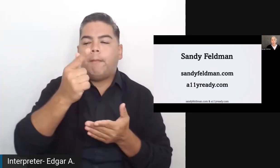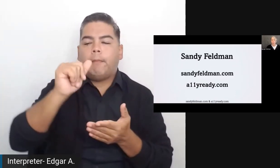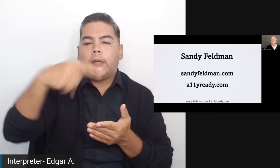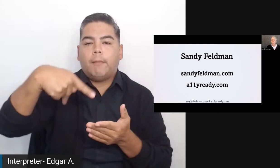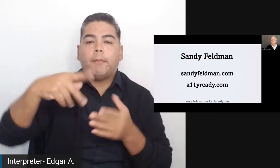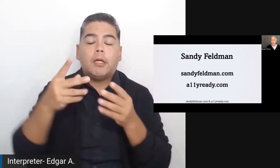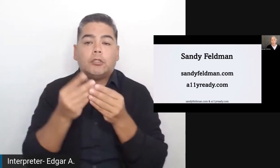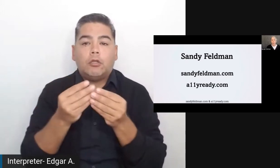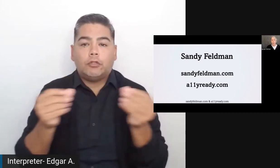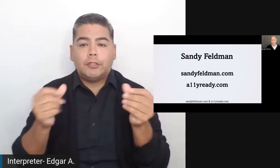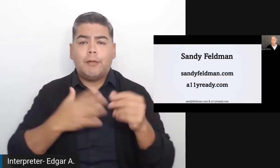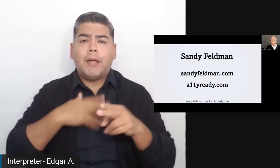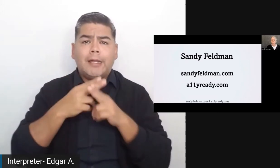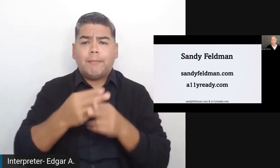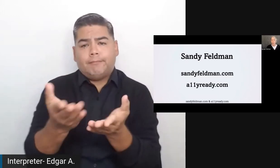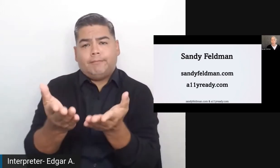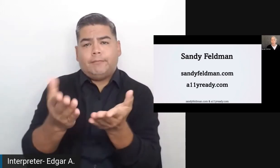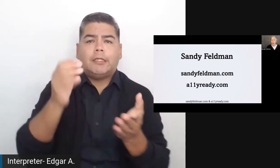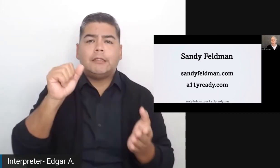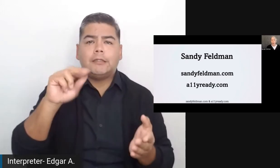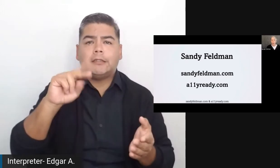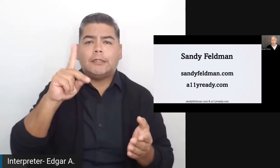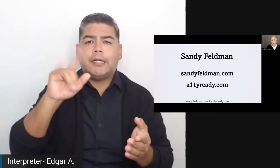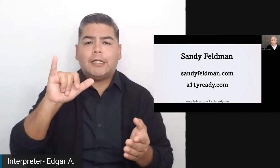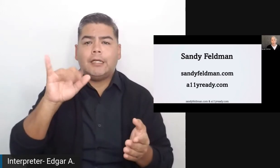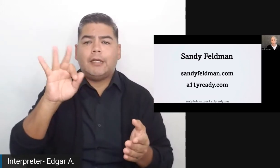My name is Sandy Feldman and you can find out more